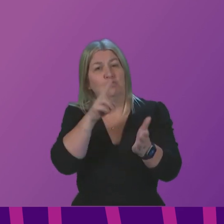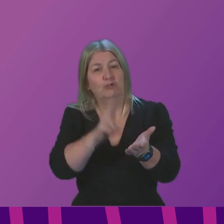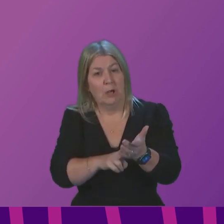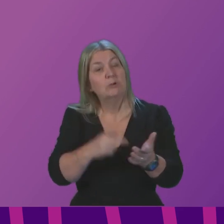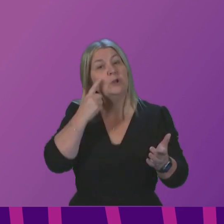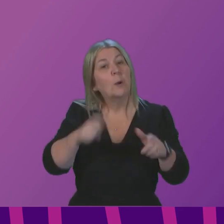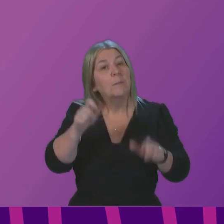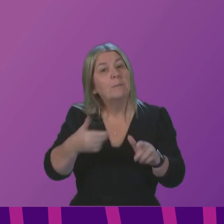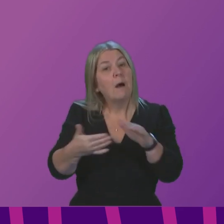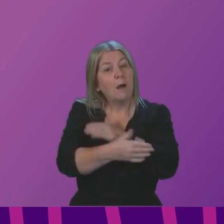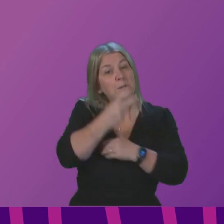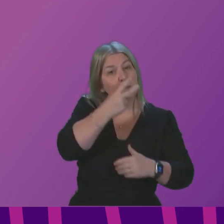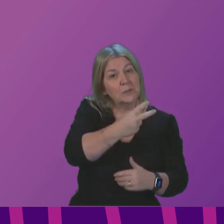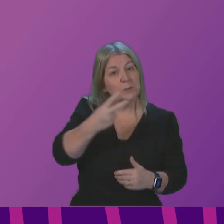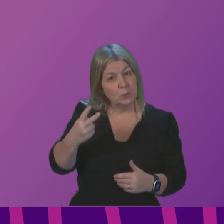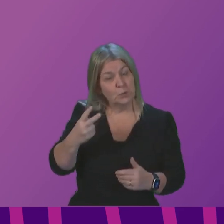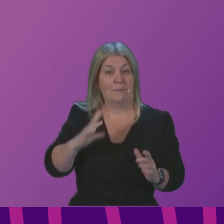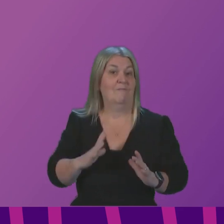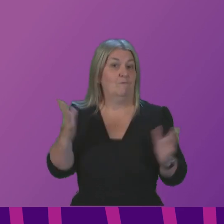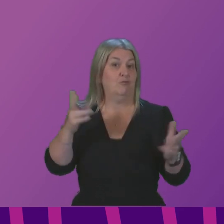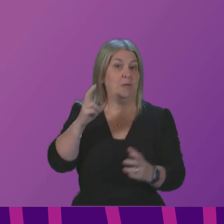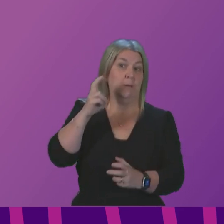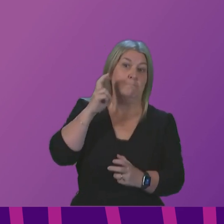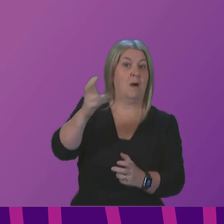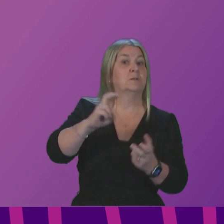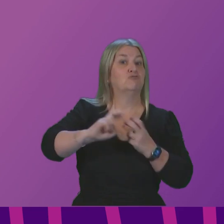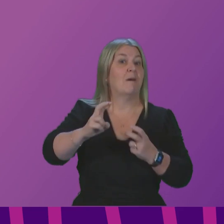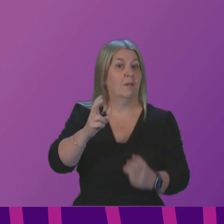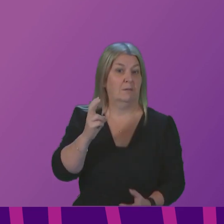the age of 22 will have free bus travel in Scotland. That is a significant step forward,